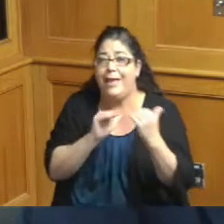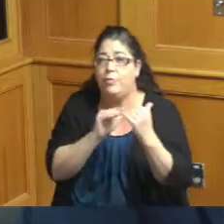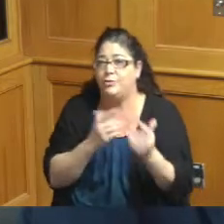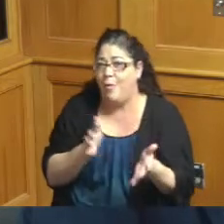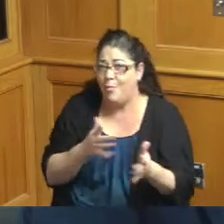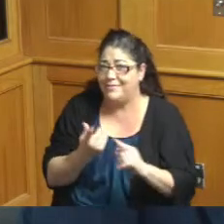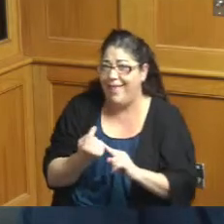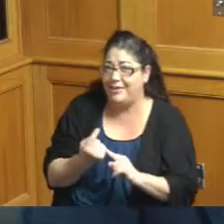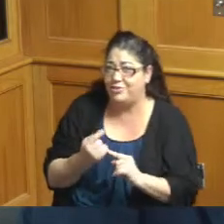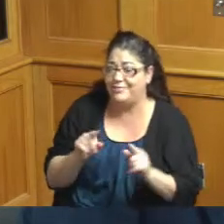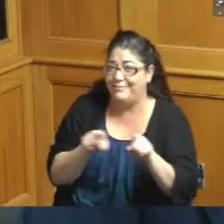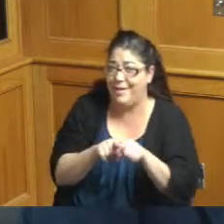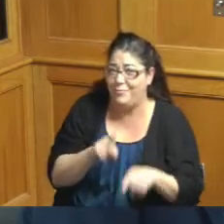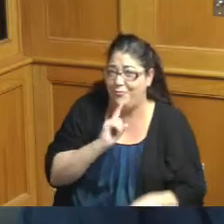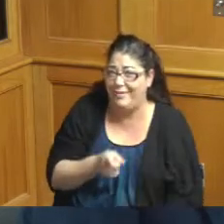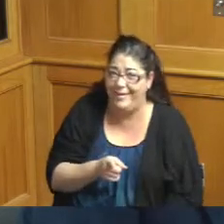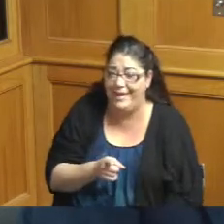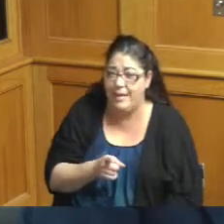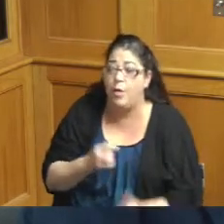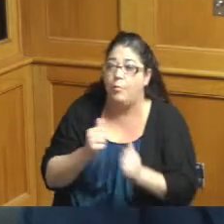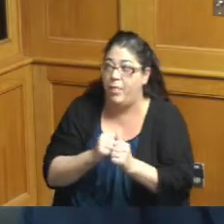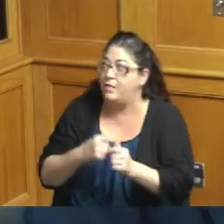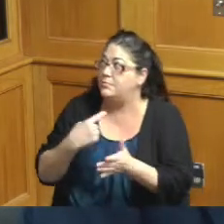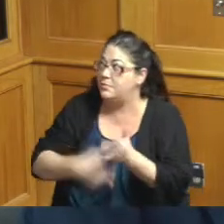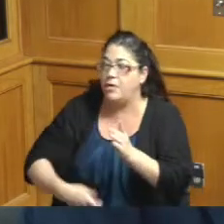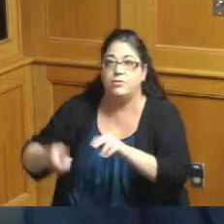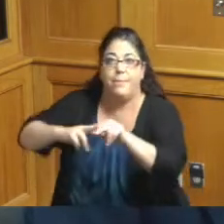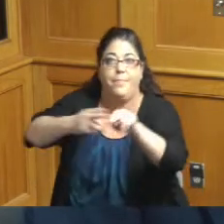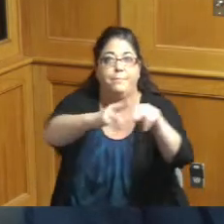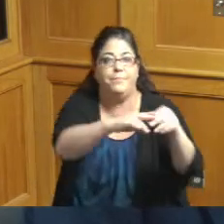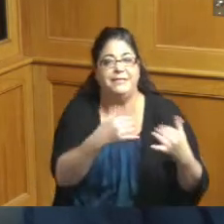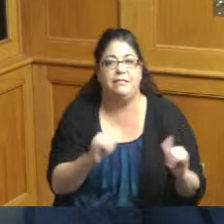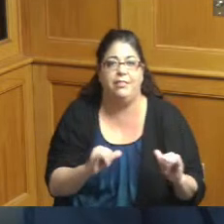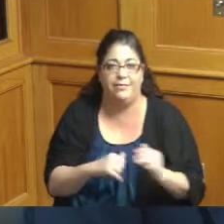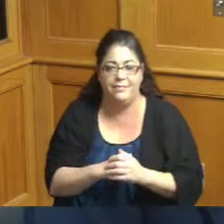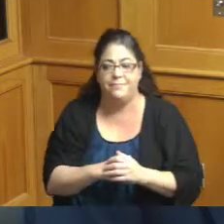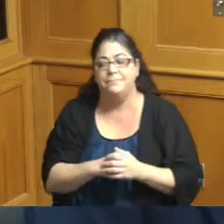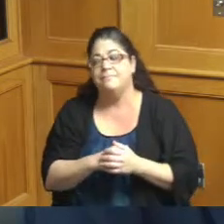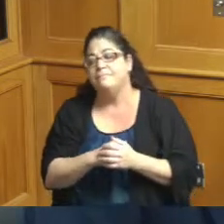so it has not lost I mean what we're asking I'm simply asking that we recognize we need to keep